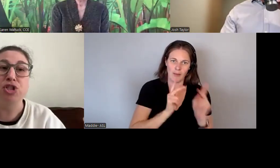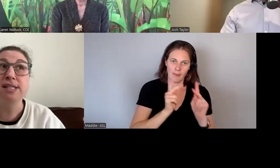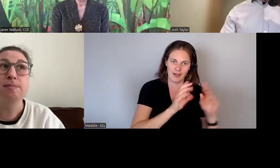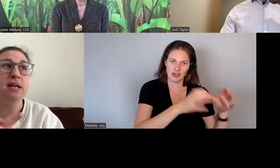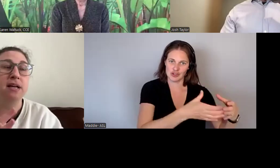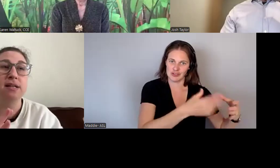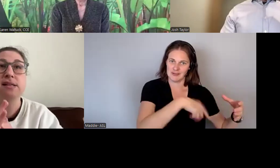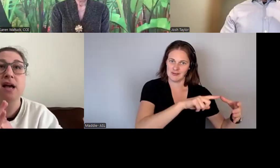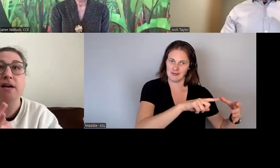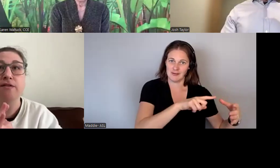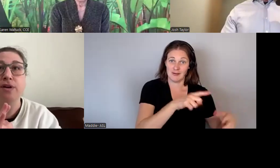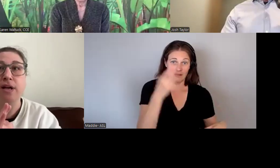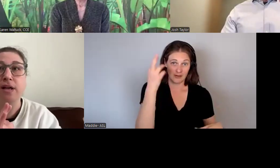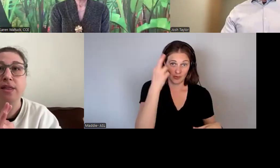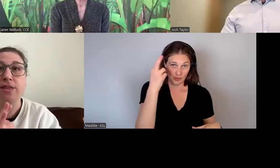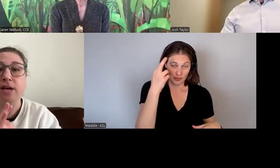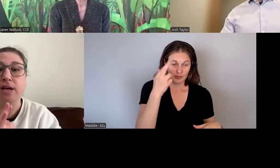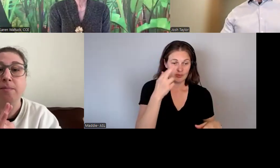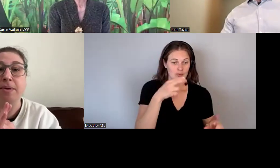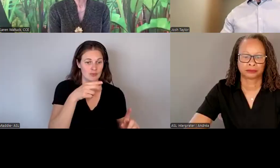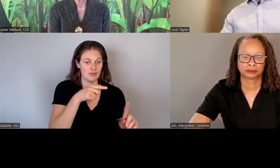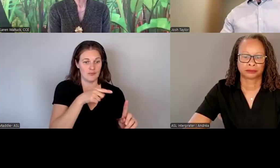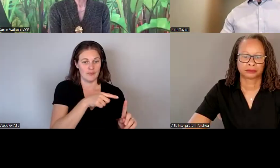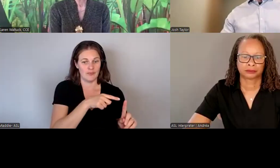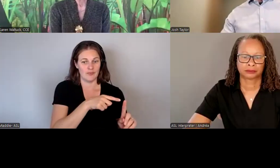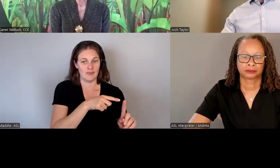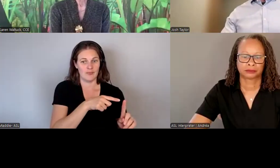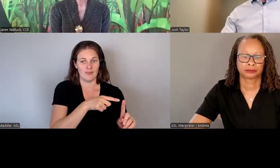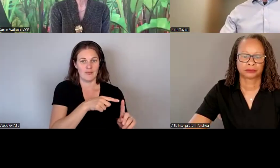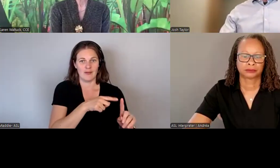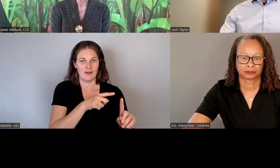just because of the barriers that are put up,